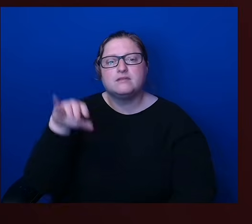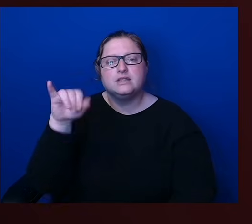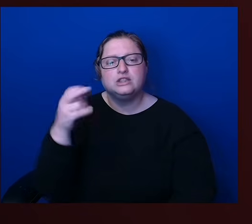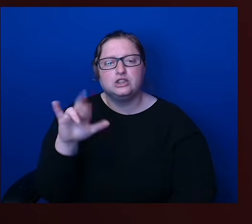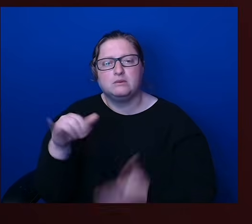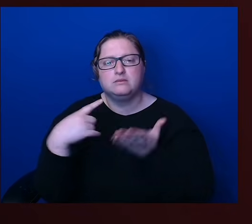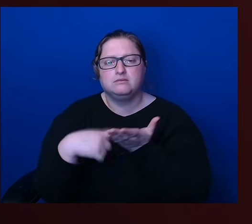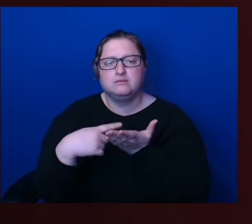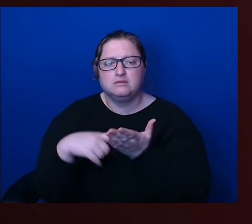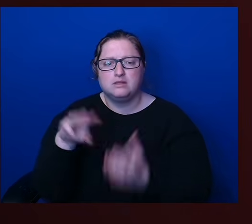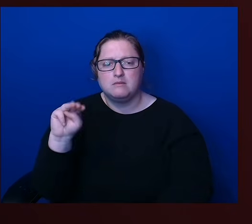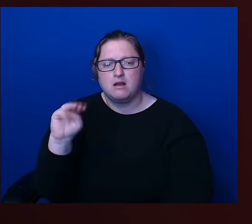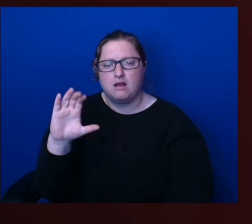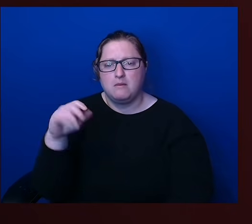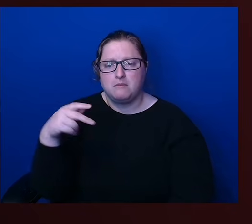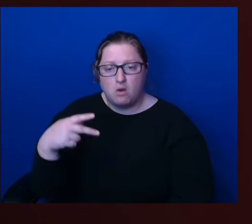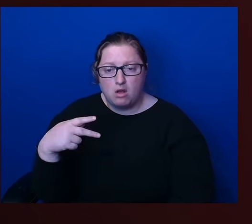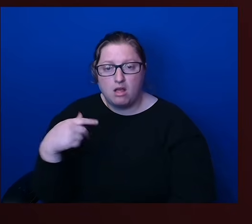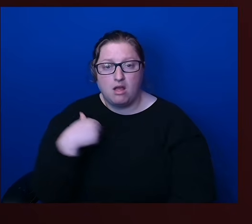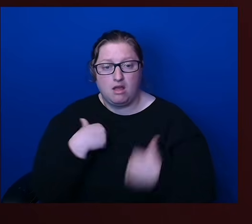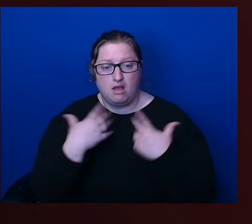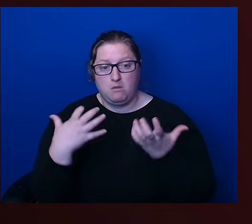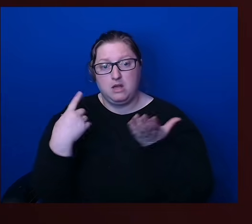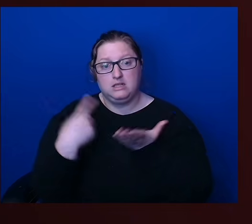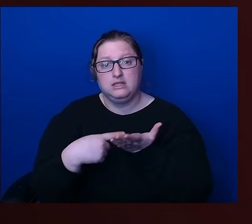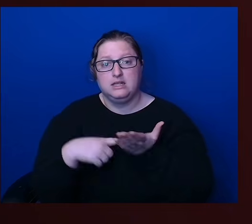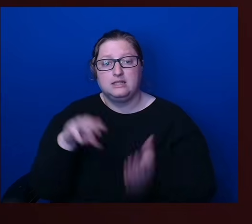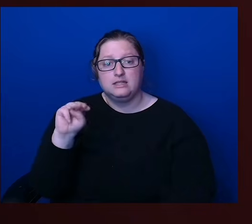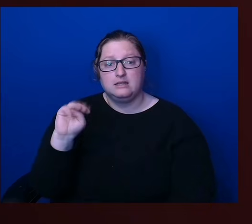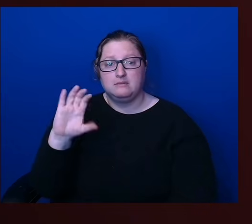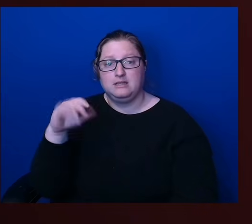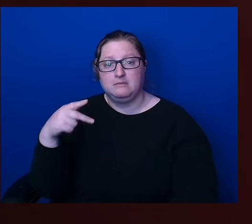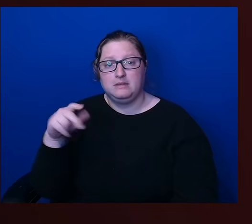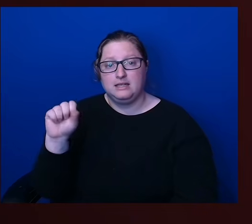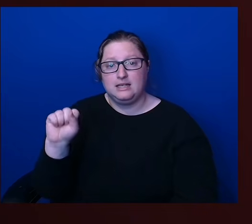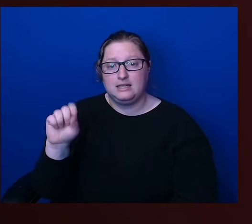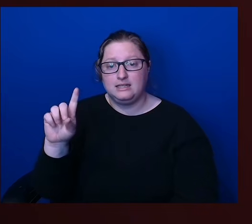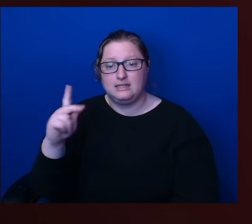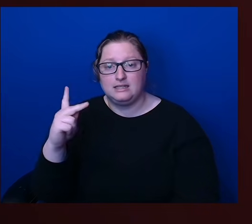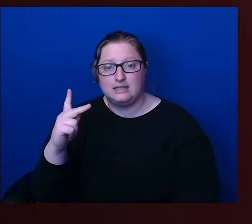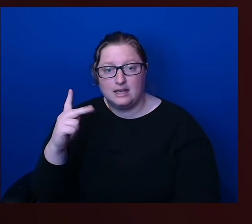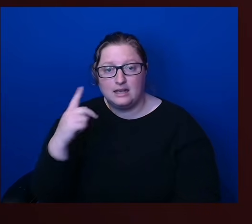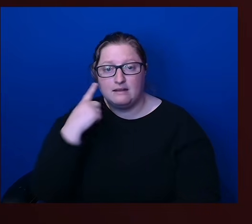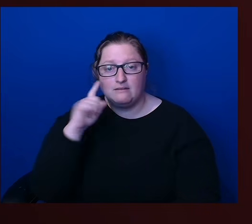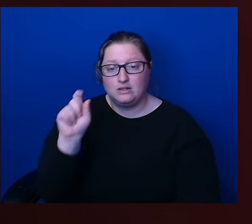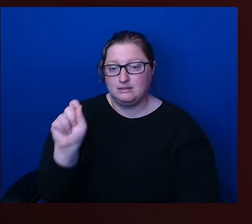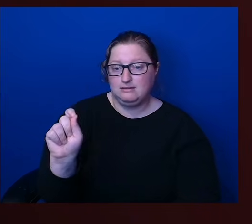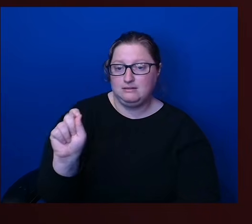What I want to talk about is the MCP SDK for.NET. So, you'll see on my screen that I'm actually on